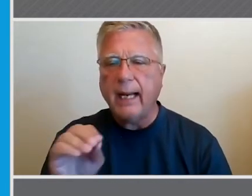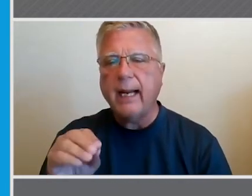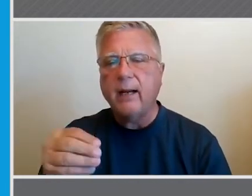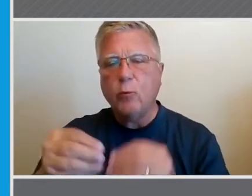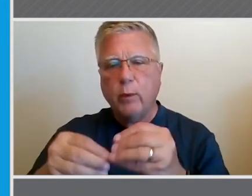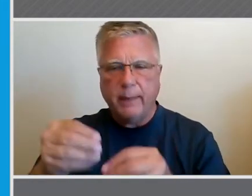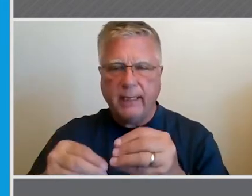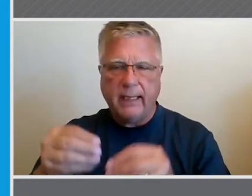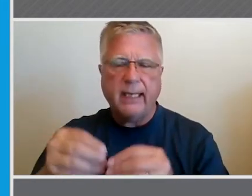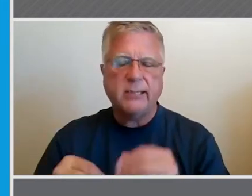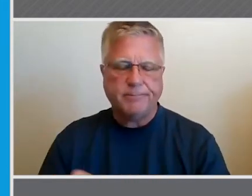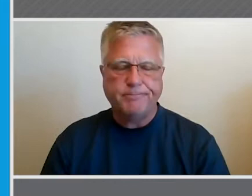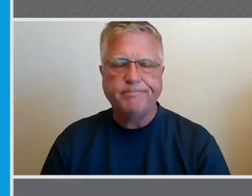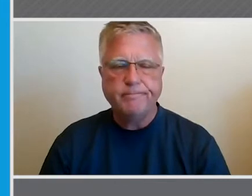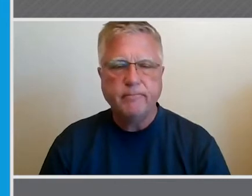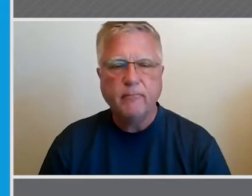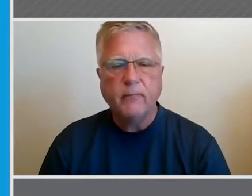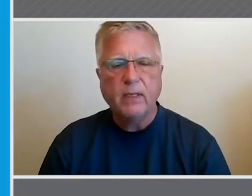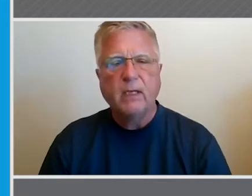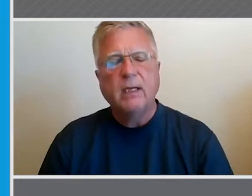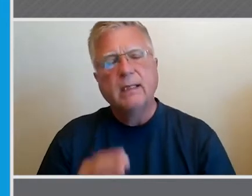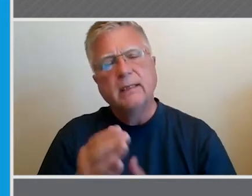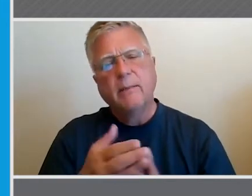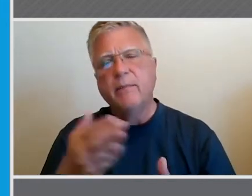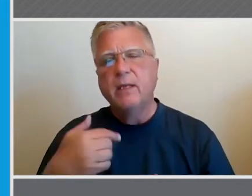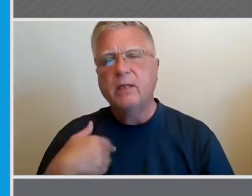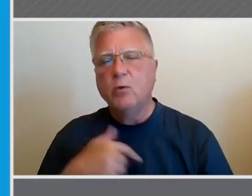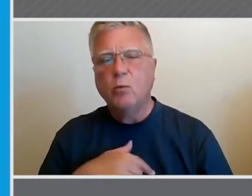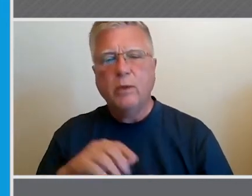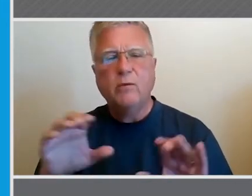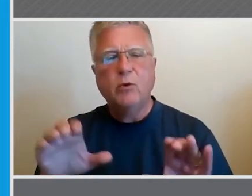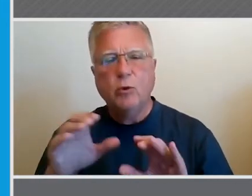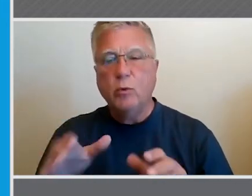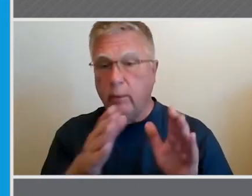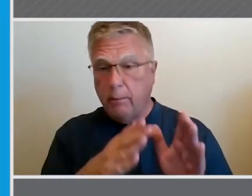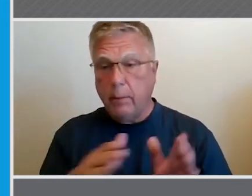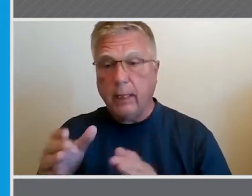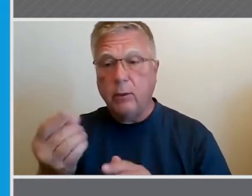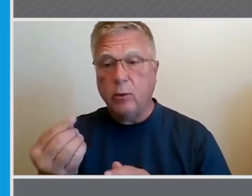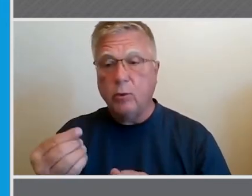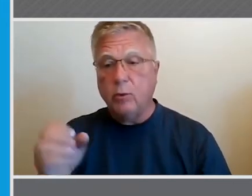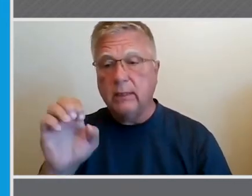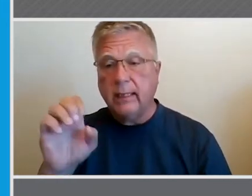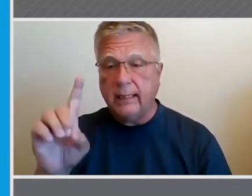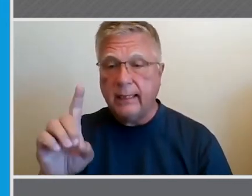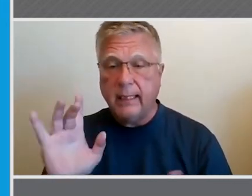So some of the things that we have done our planning to do and education and outreach.